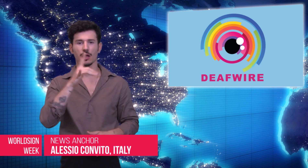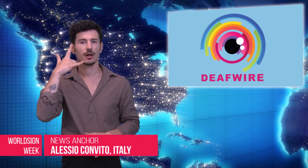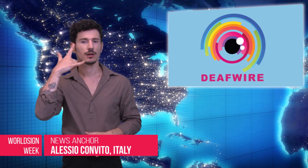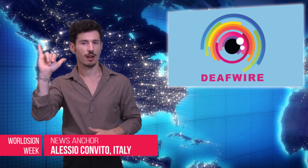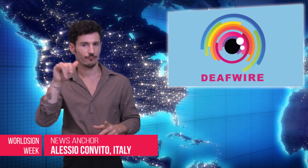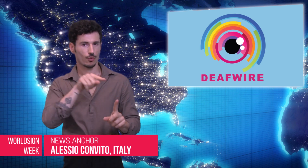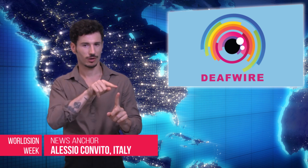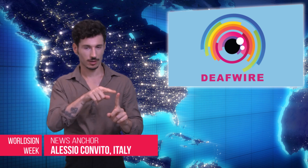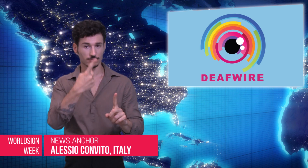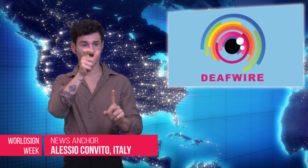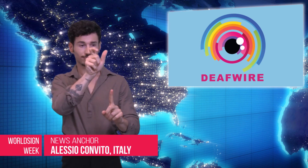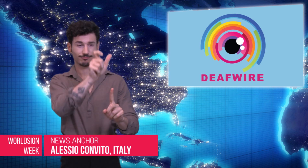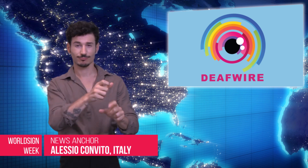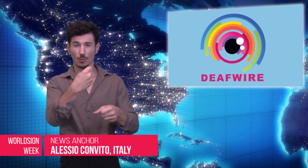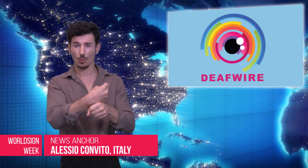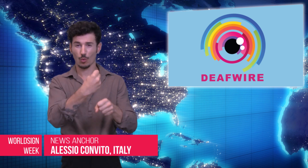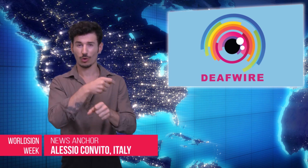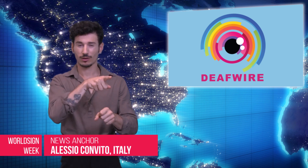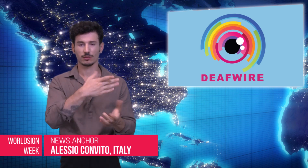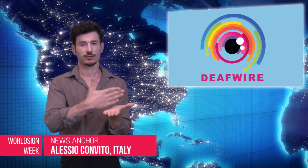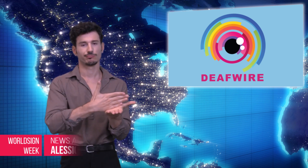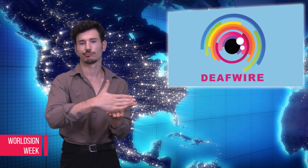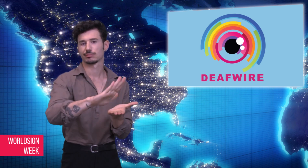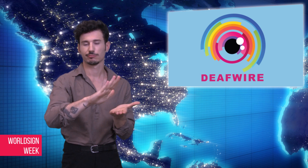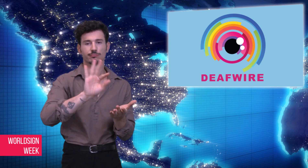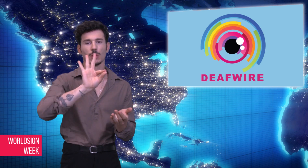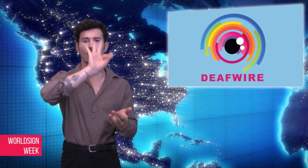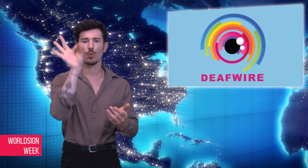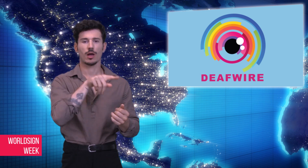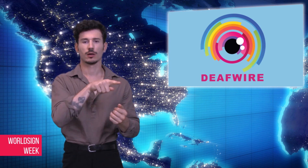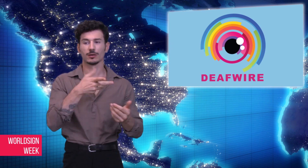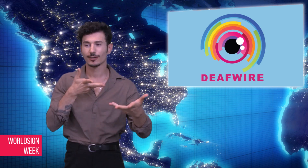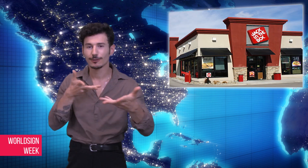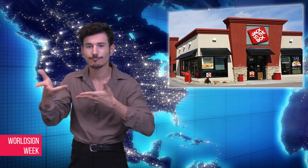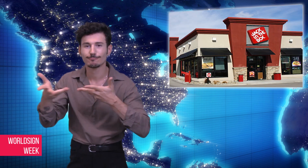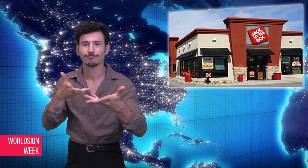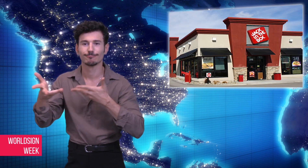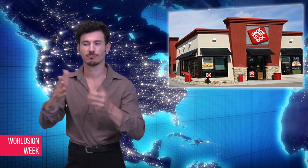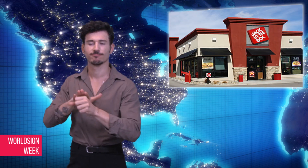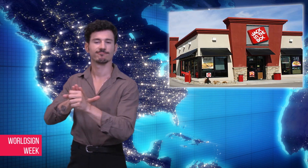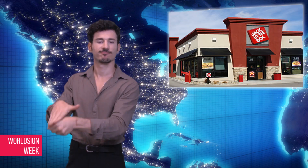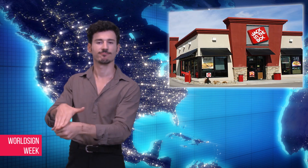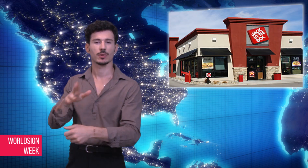in the Box, in the state of California was fired for